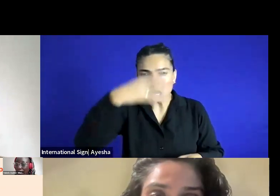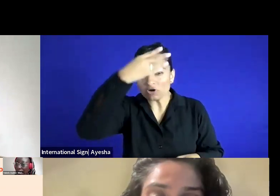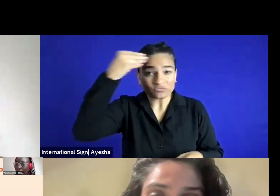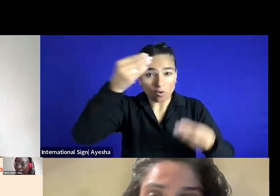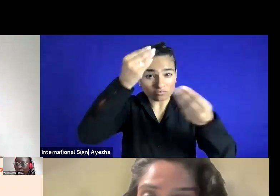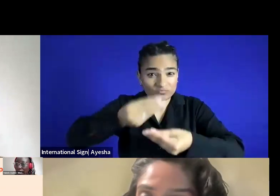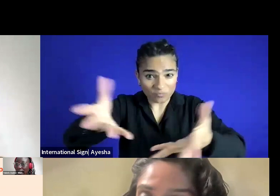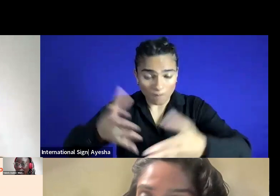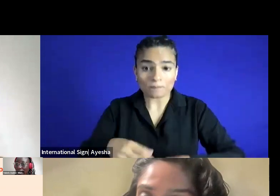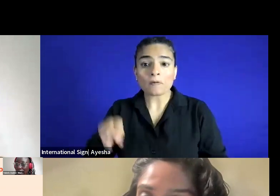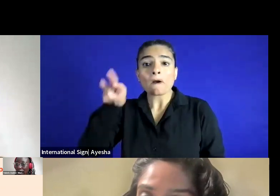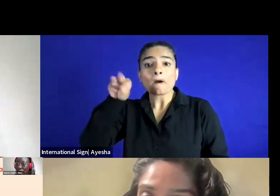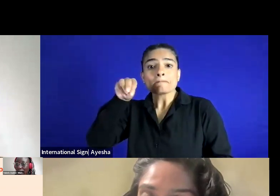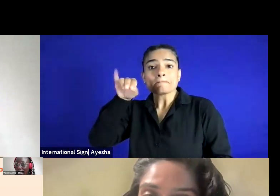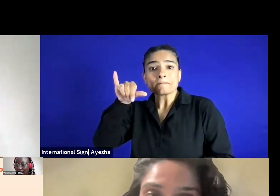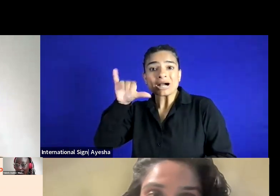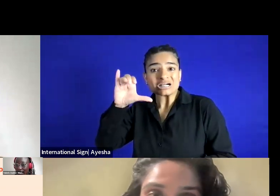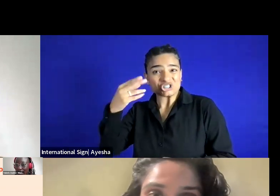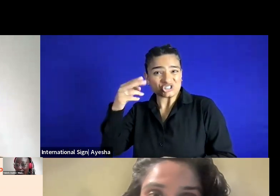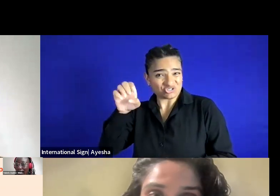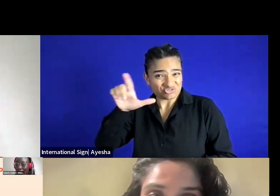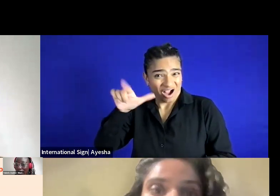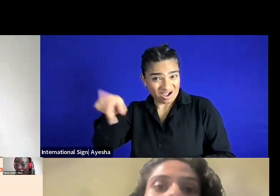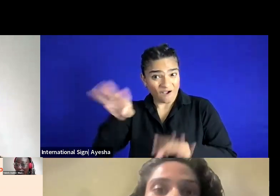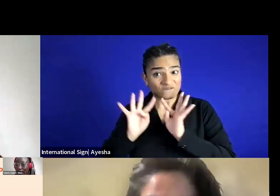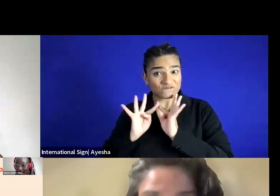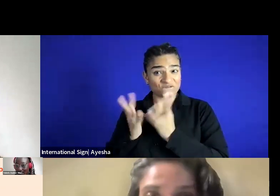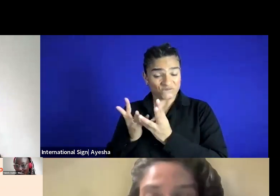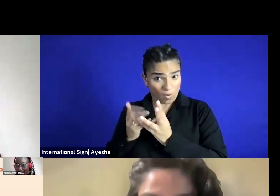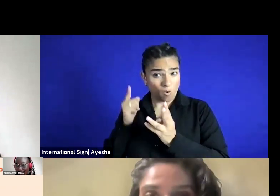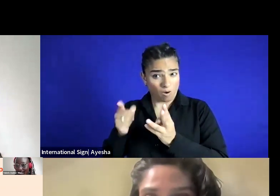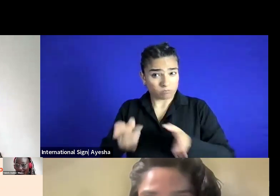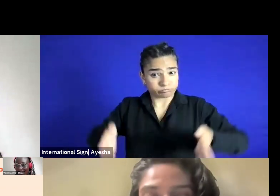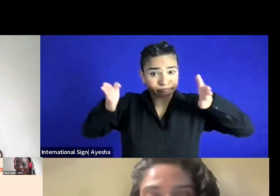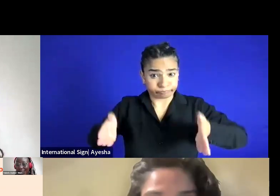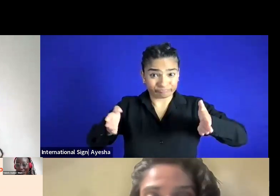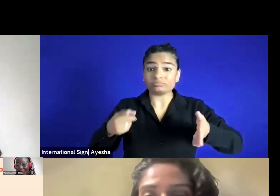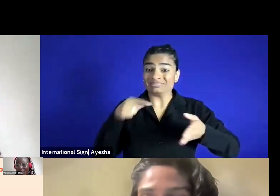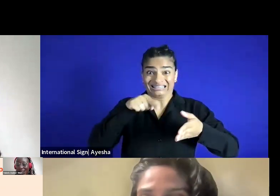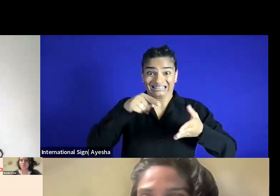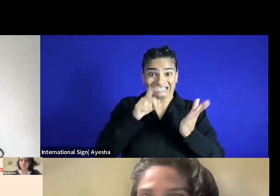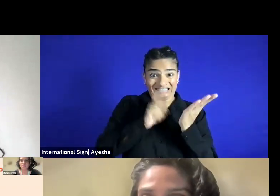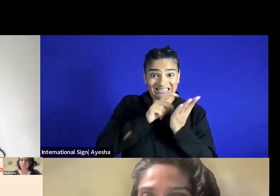the forum app is only available to the registered forum participants. Yes. Alrighty.